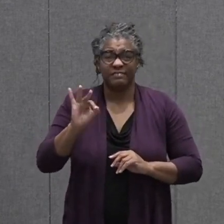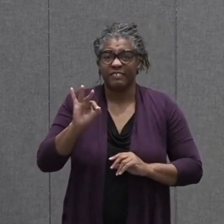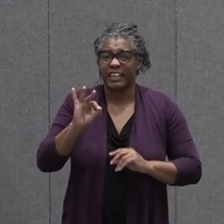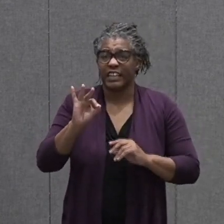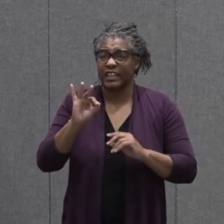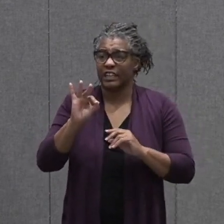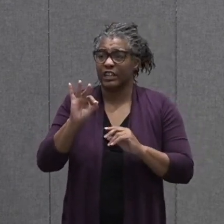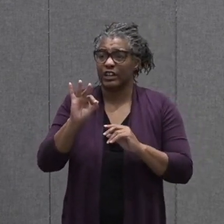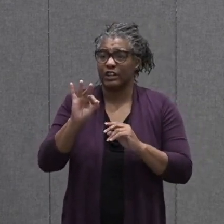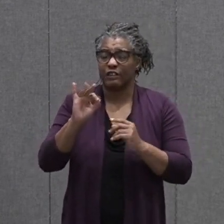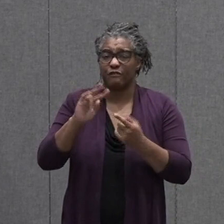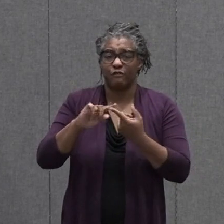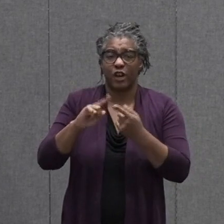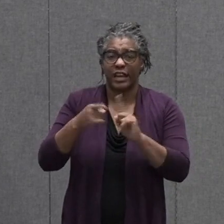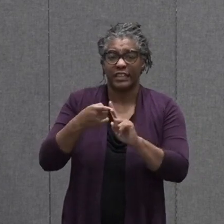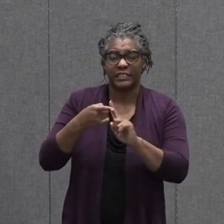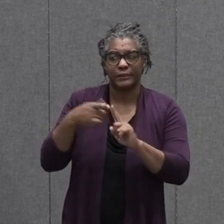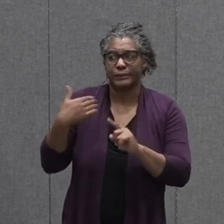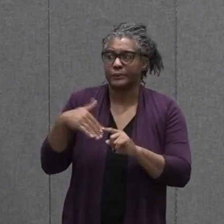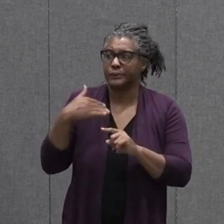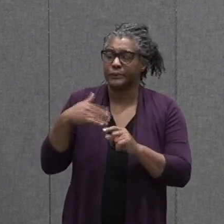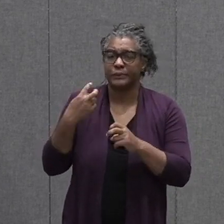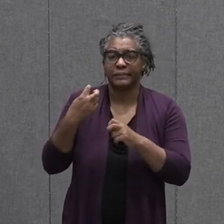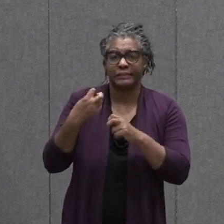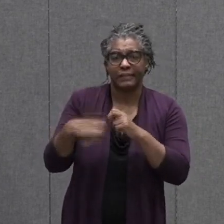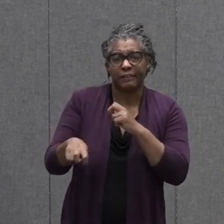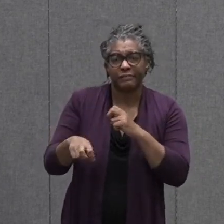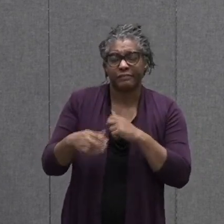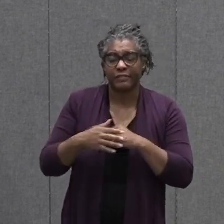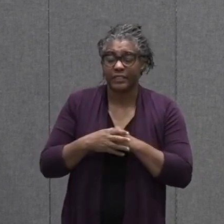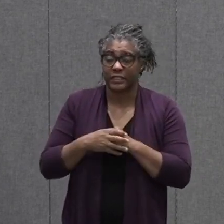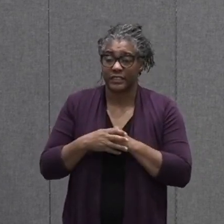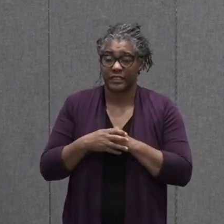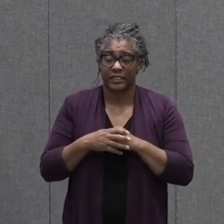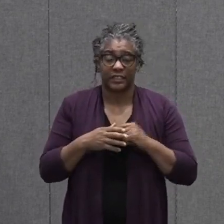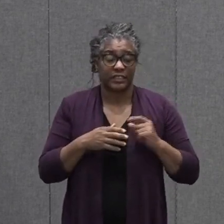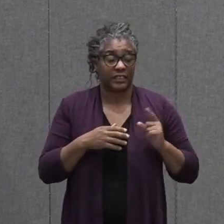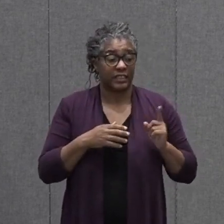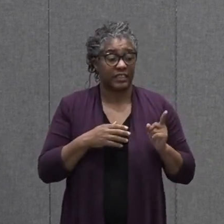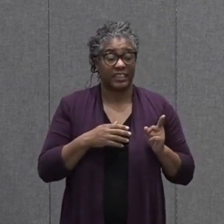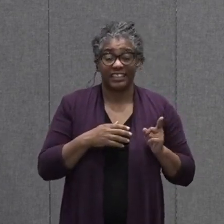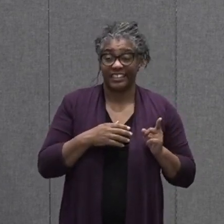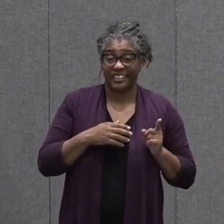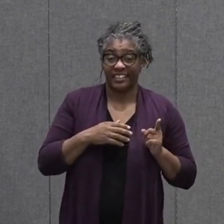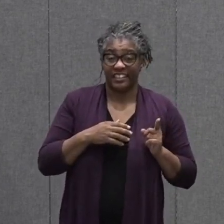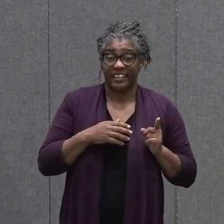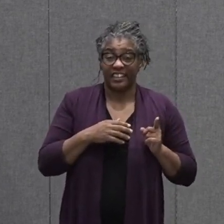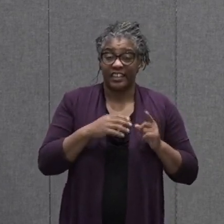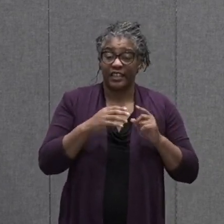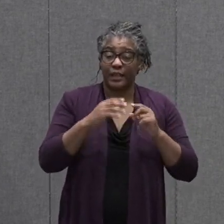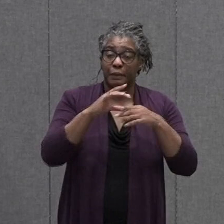What is Meatball jumping with? What do Meatballs go really well together with?